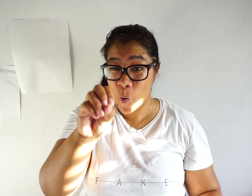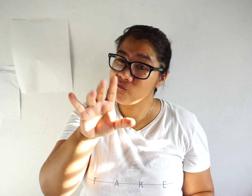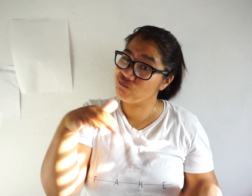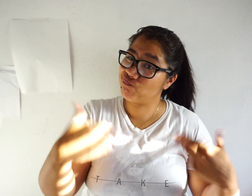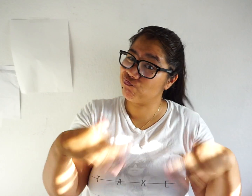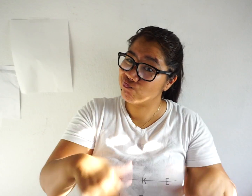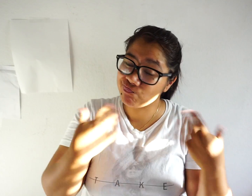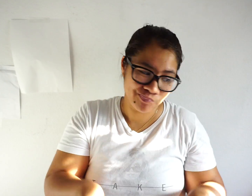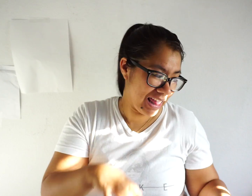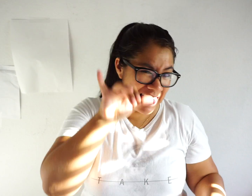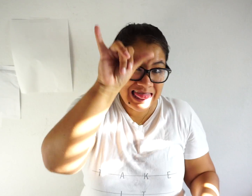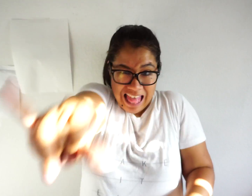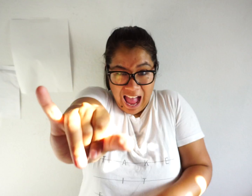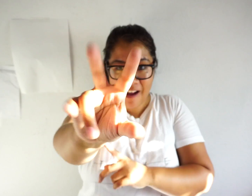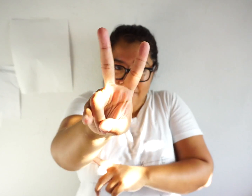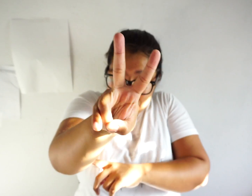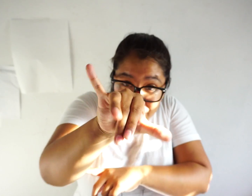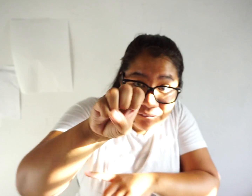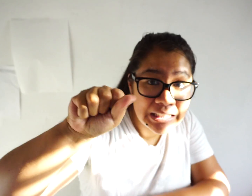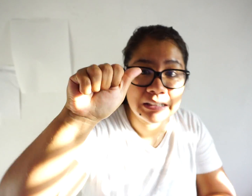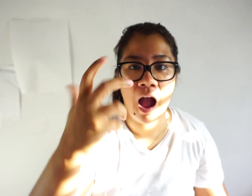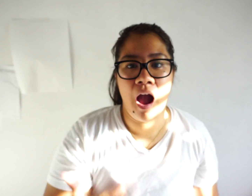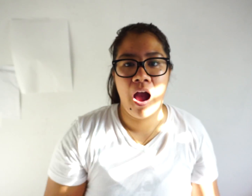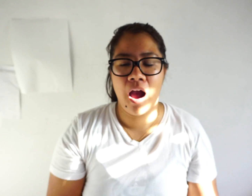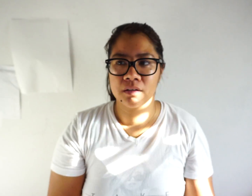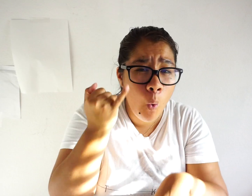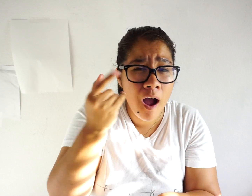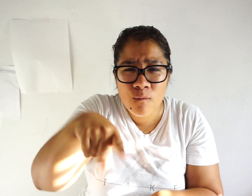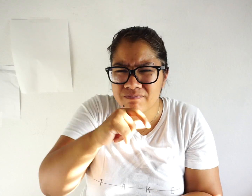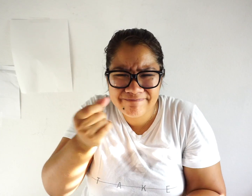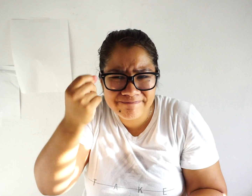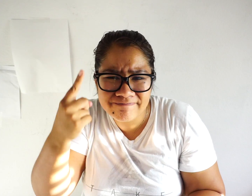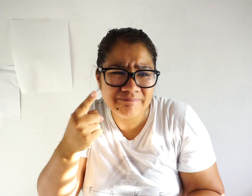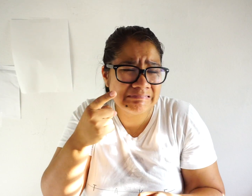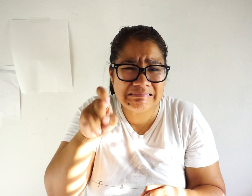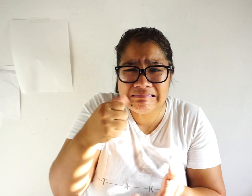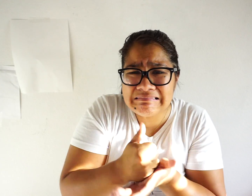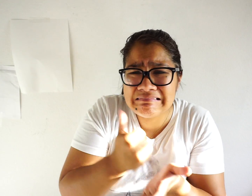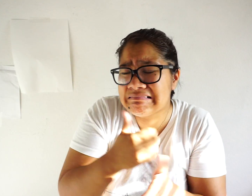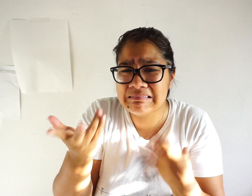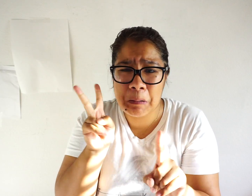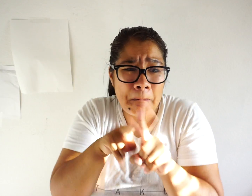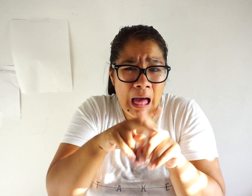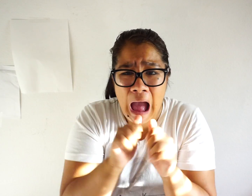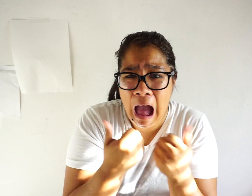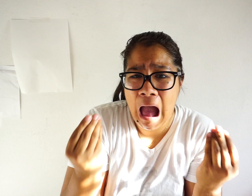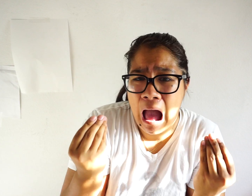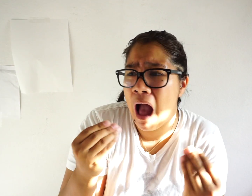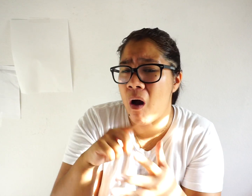So whoooo, that's all about visa So if there's anything you don't understand or you need help or how to apply